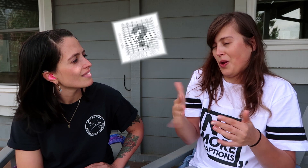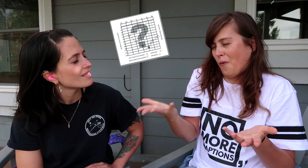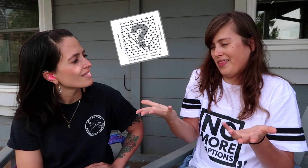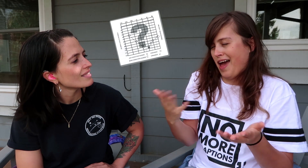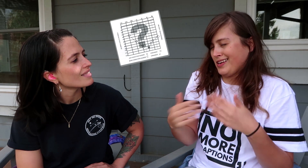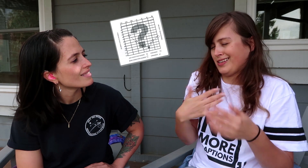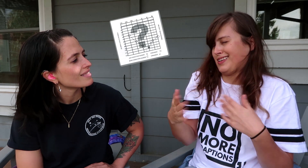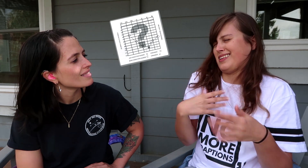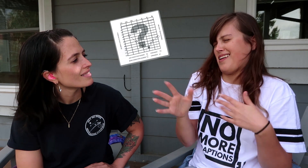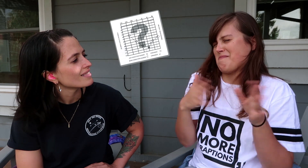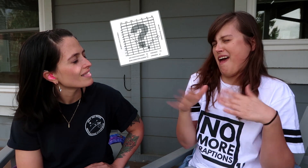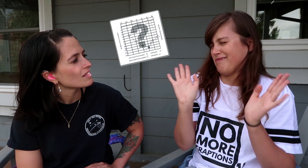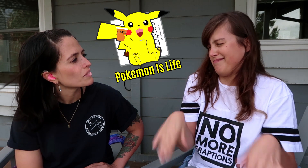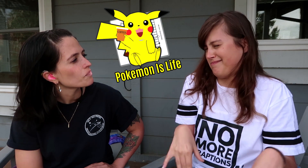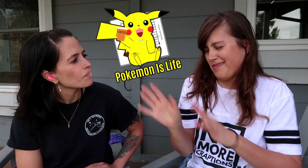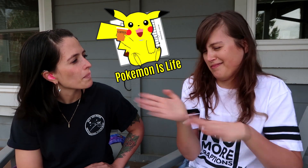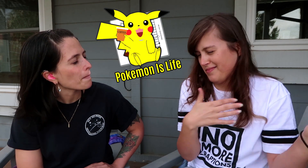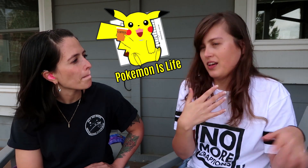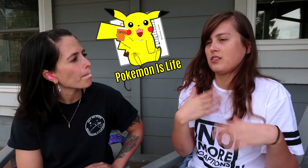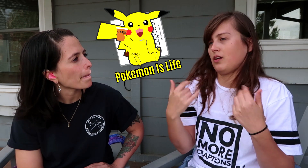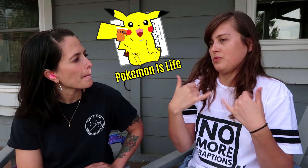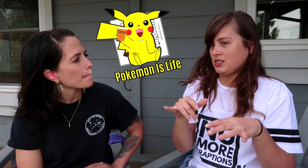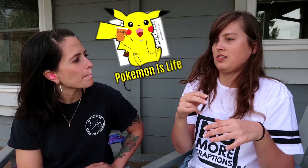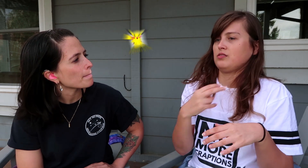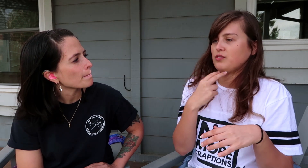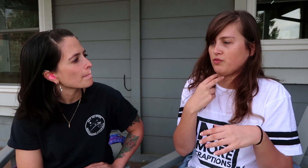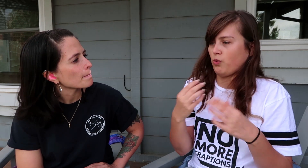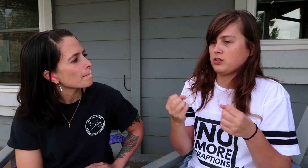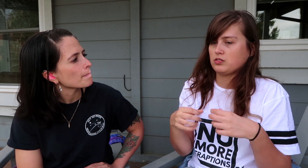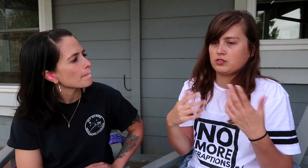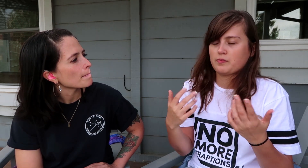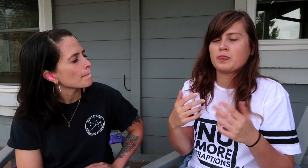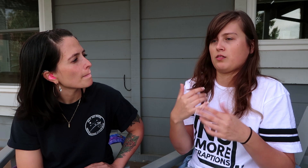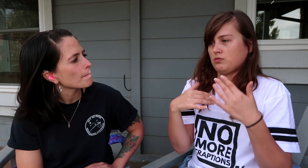"I don't even know what that means" "It doesn't matter" So after, I was still speaking orally,